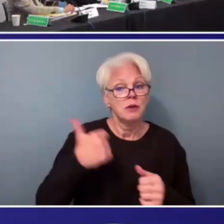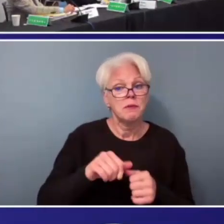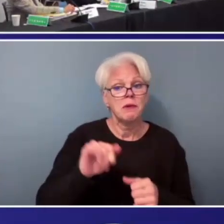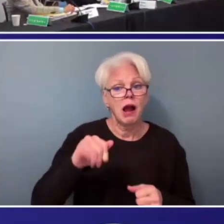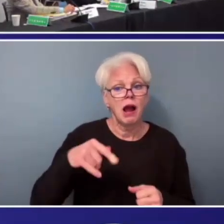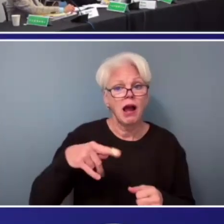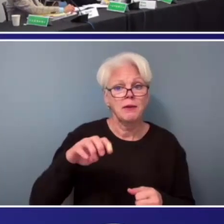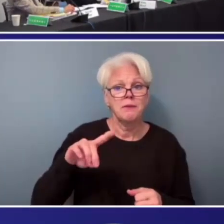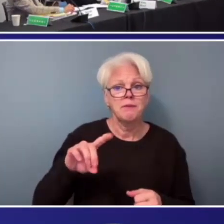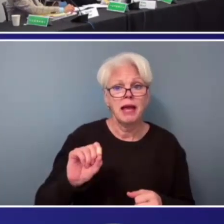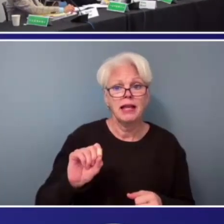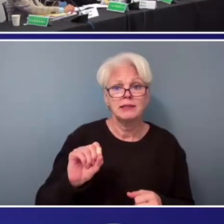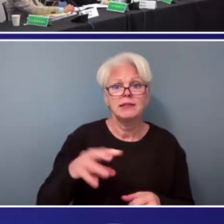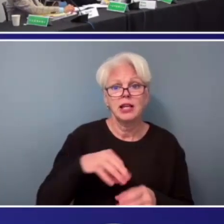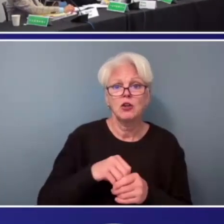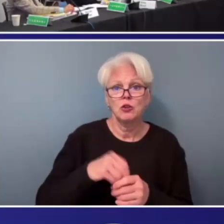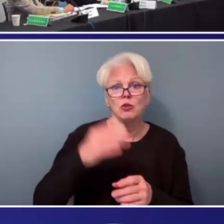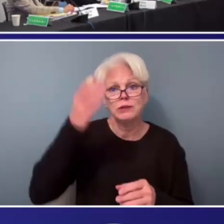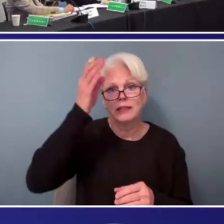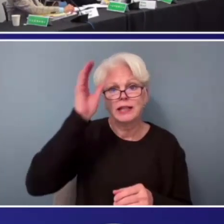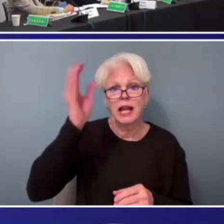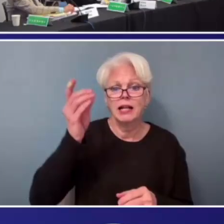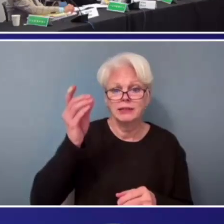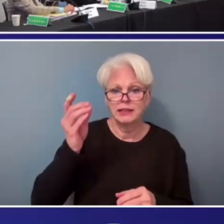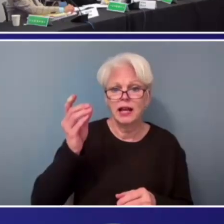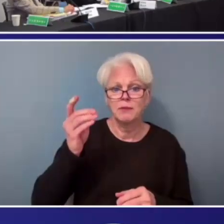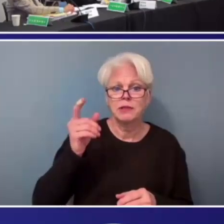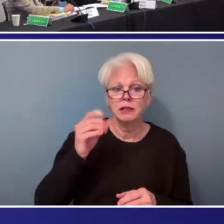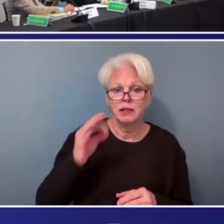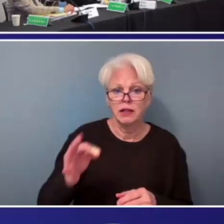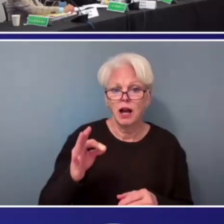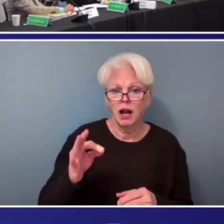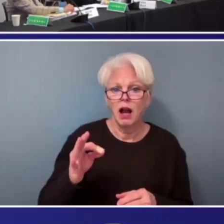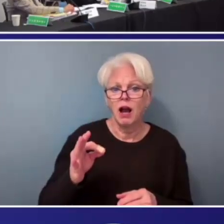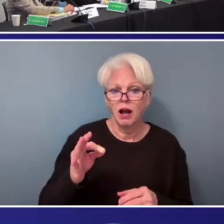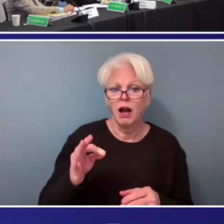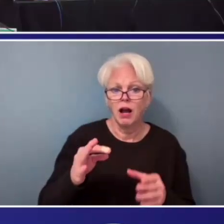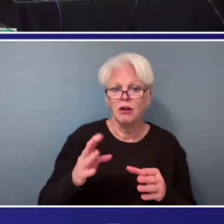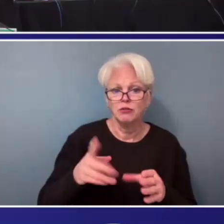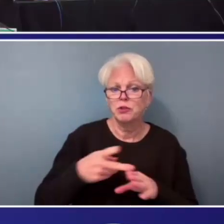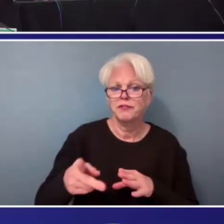professional degree. Which is my next -- Okay. Go ahead. The next set of slides. Okay. Go ahead --